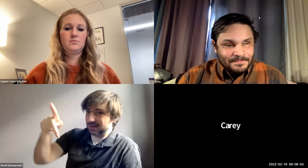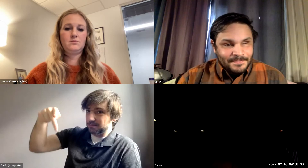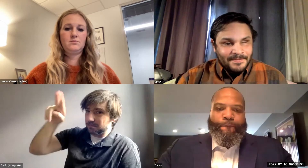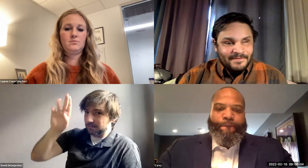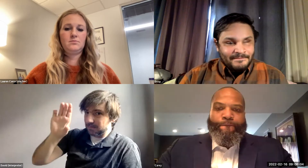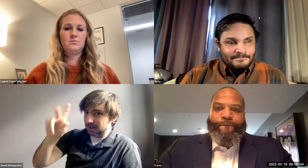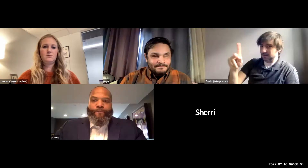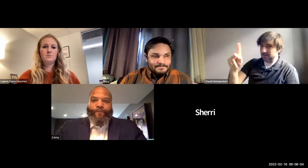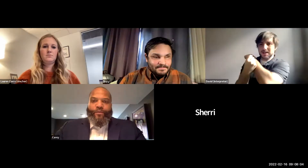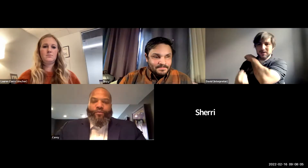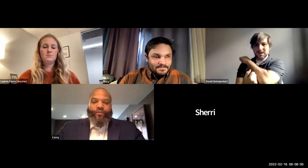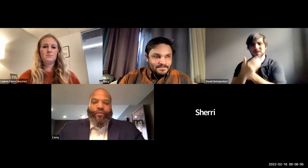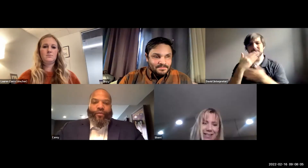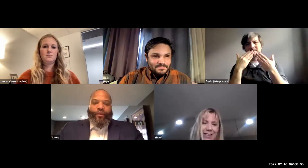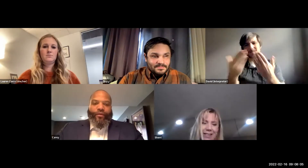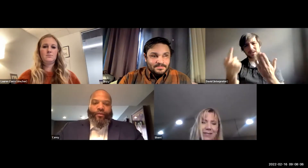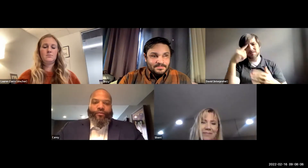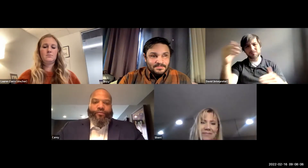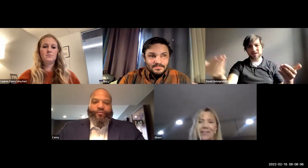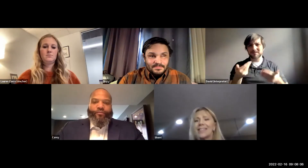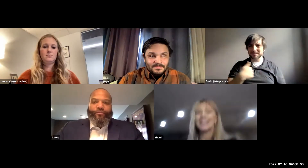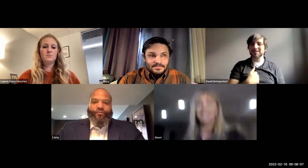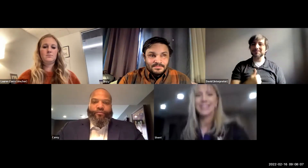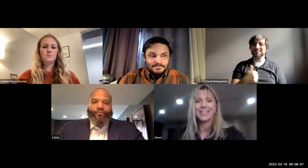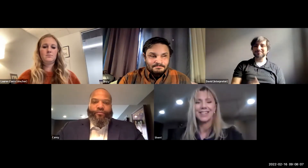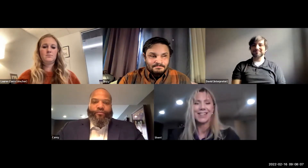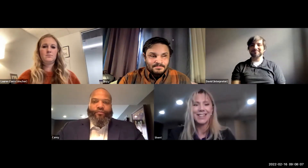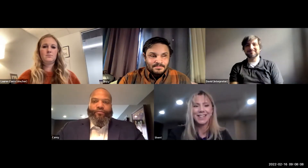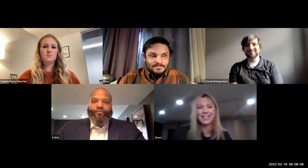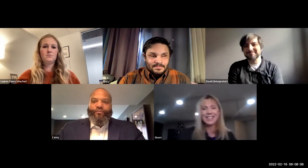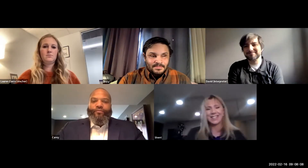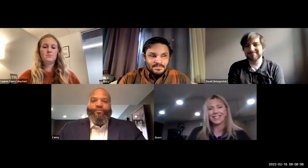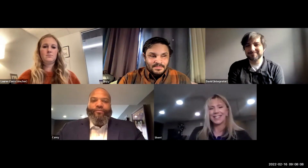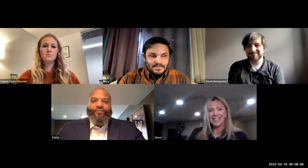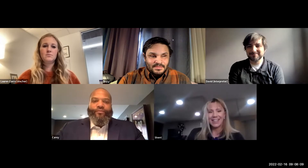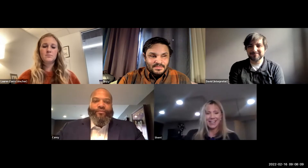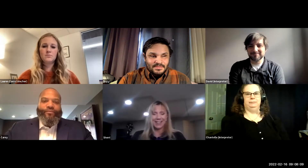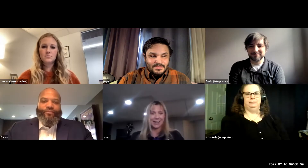Magan: Thanks,